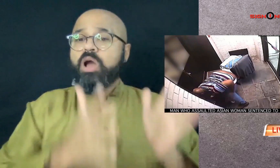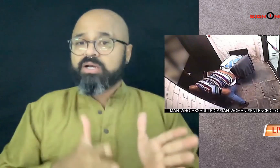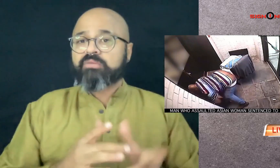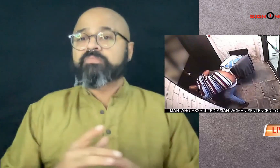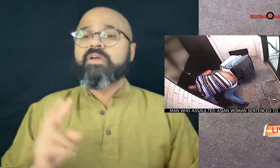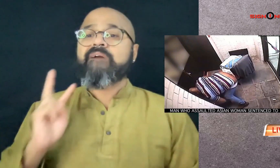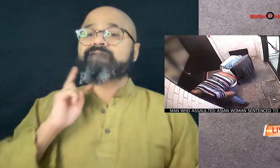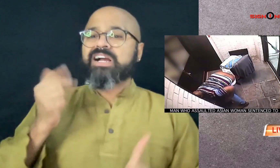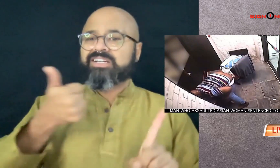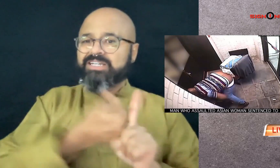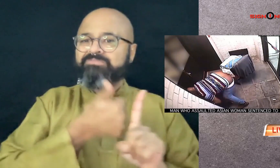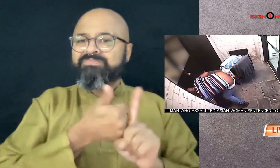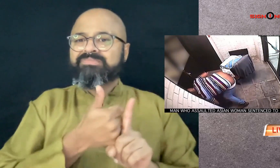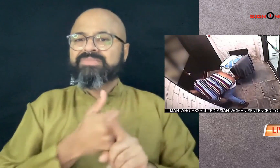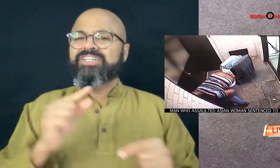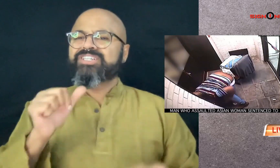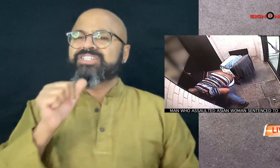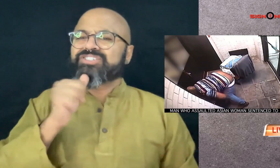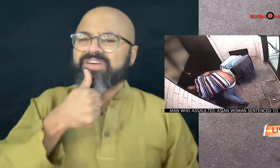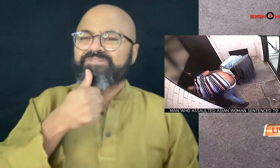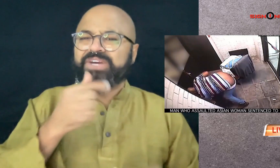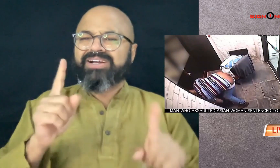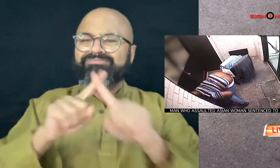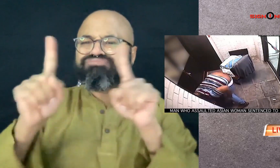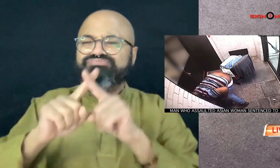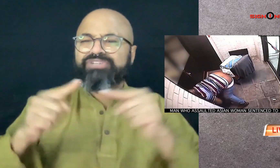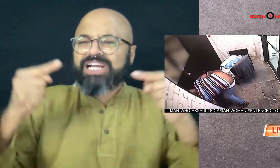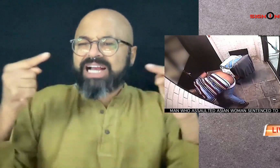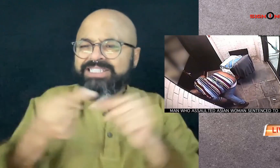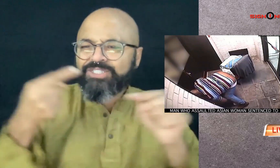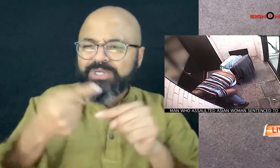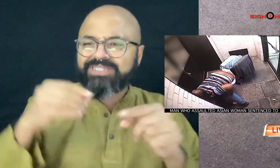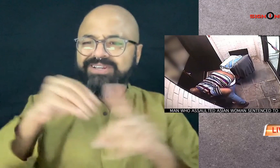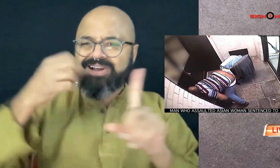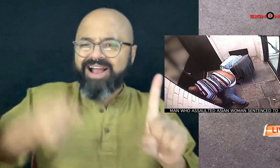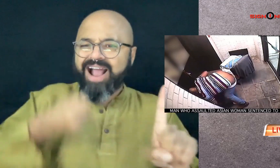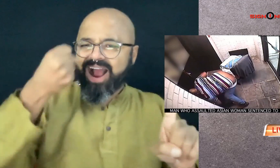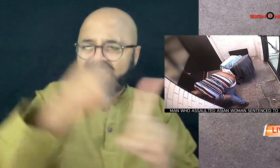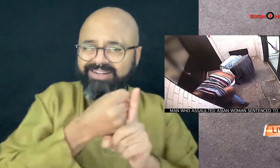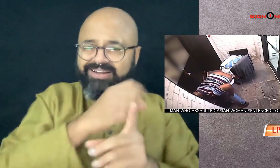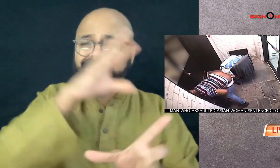according to prosecutors the victim suffered multiple injuries in the attack including